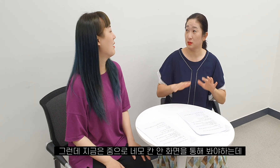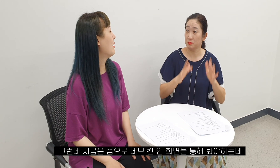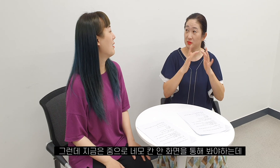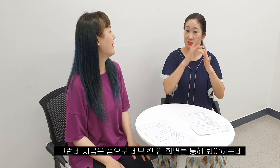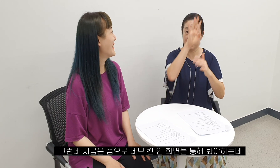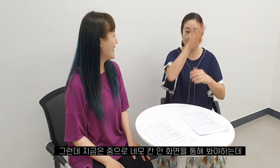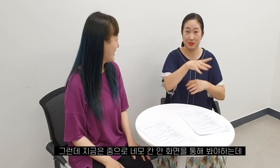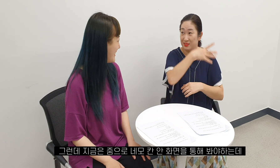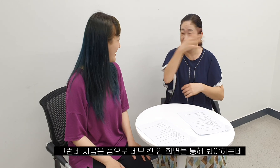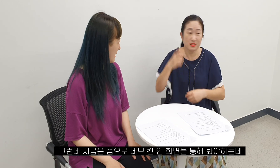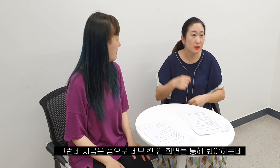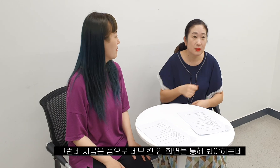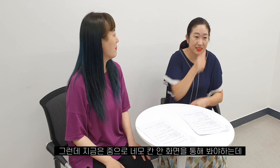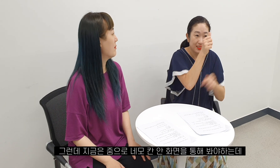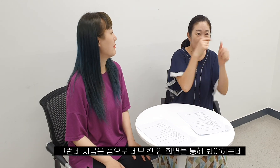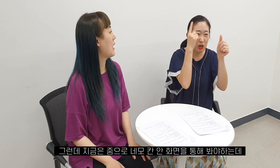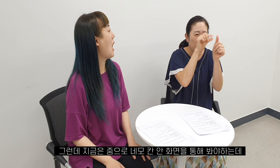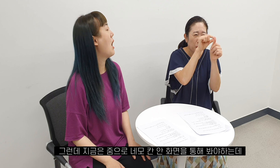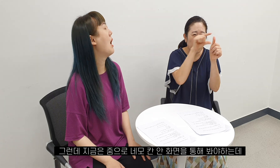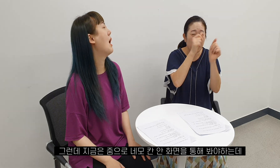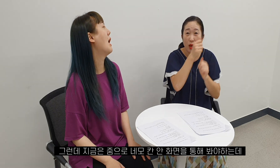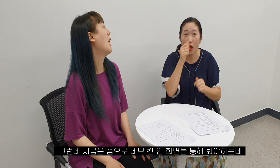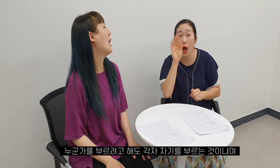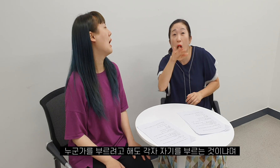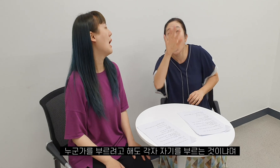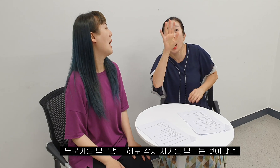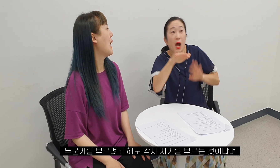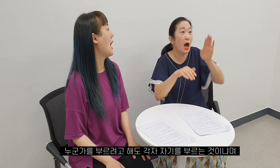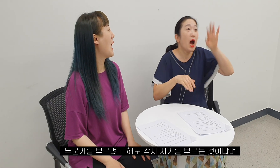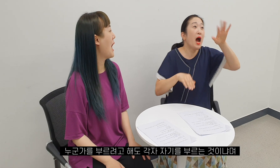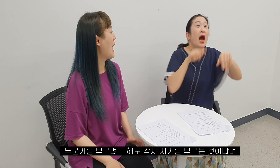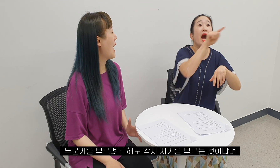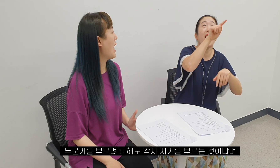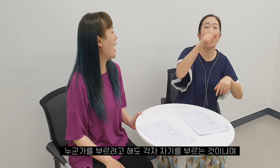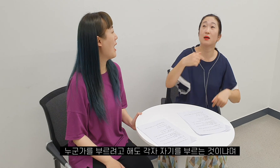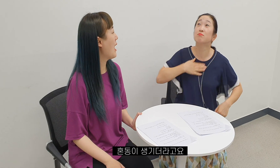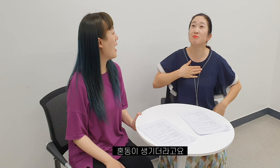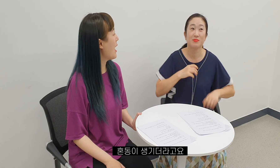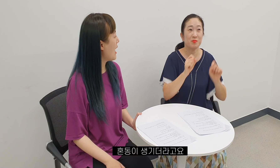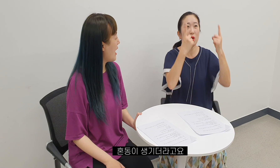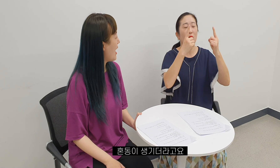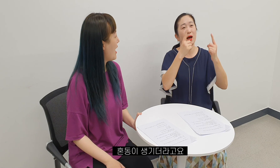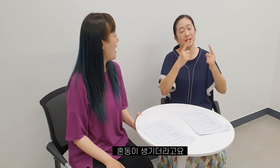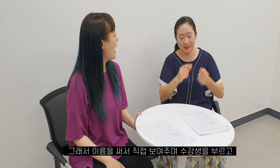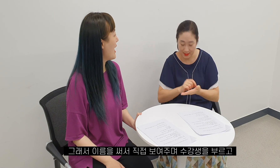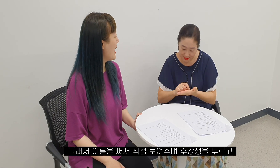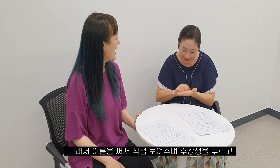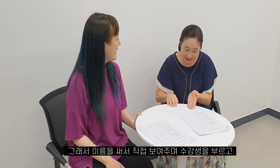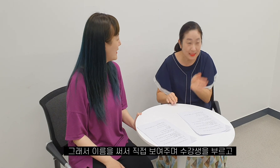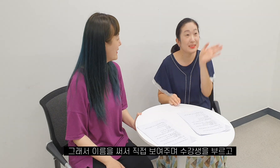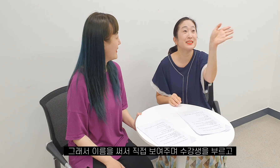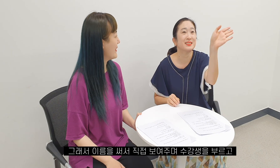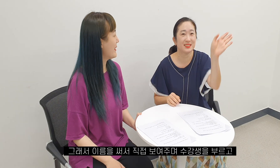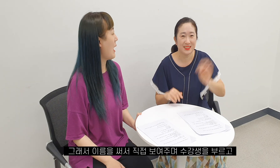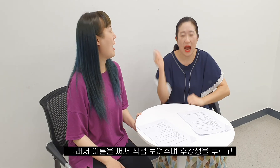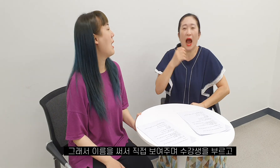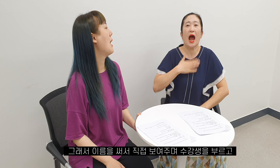But now, I have to look through the screen in the square with zoom, and even if I try to call someone, I get confused as to whether each person is calling themselves. So, I write their names and show them directly, call out students,